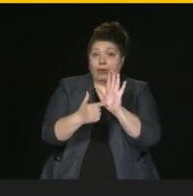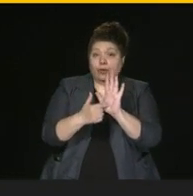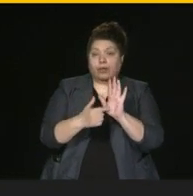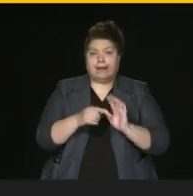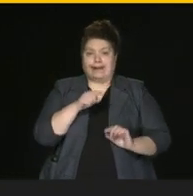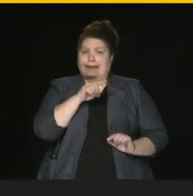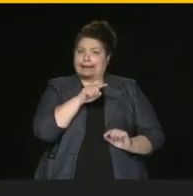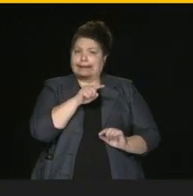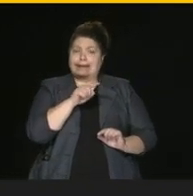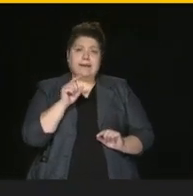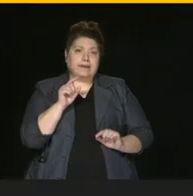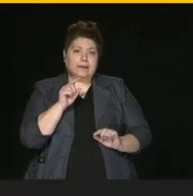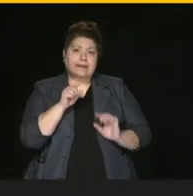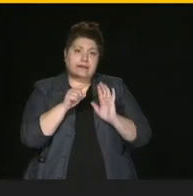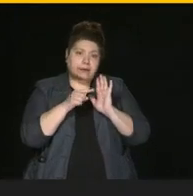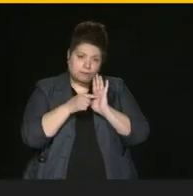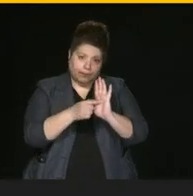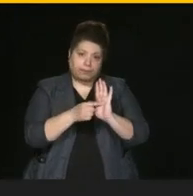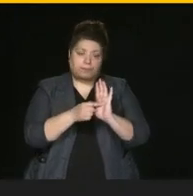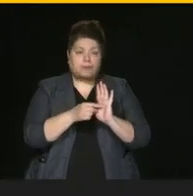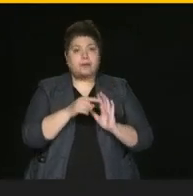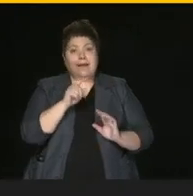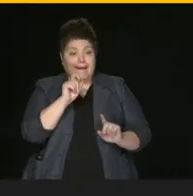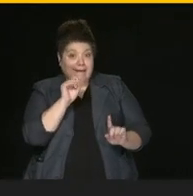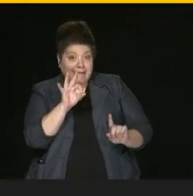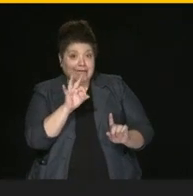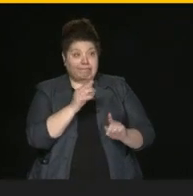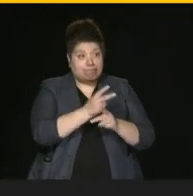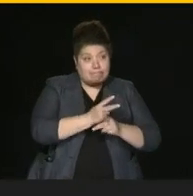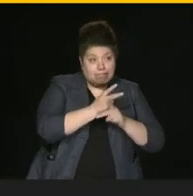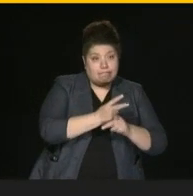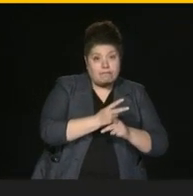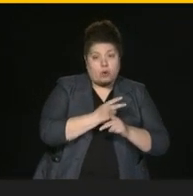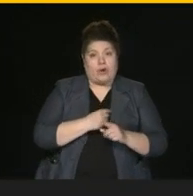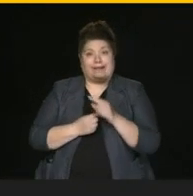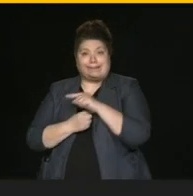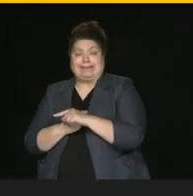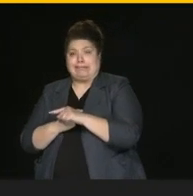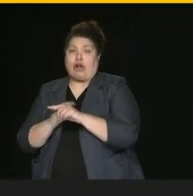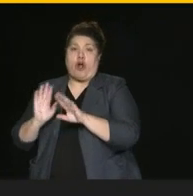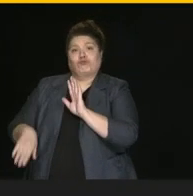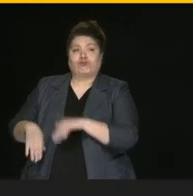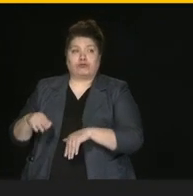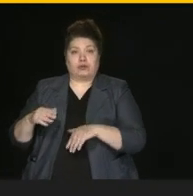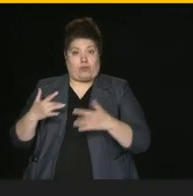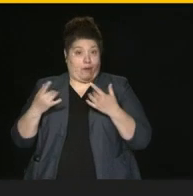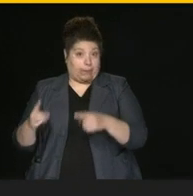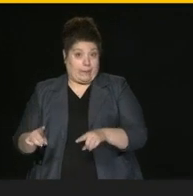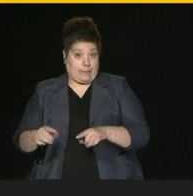WE ARE LOOKING AT OUR MODELLING